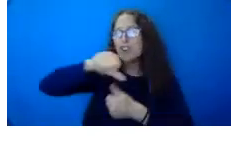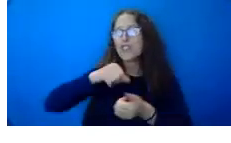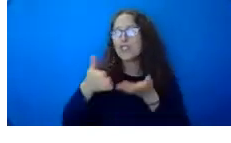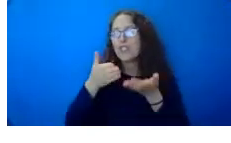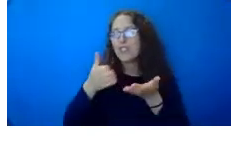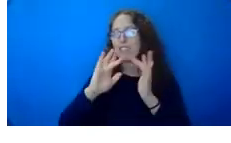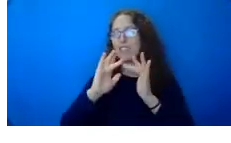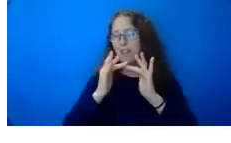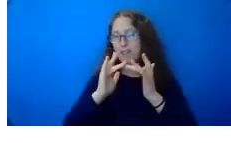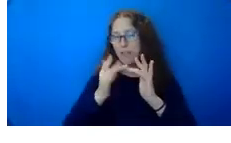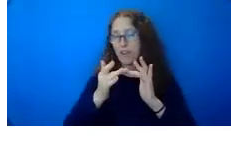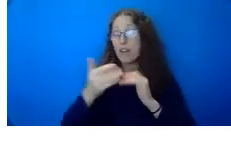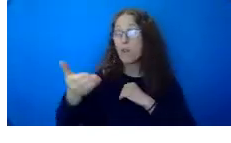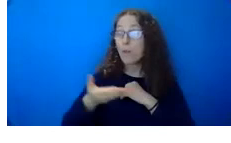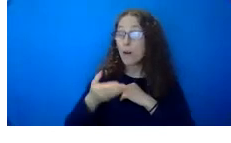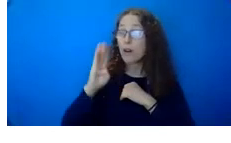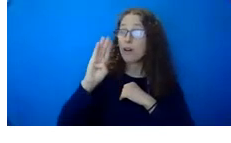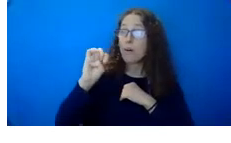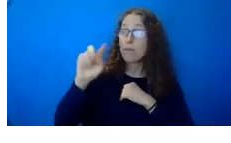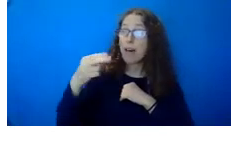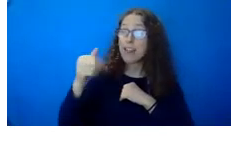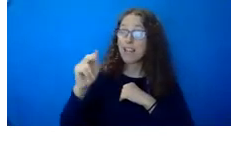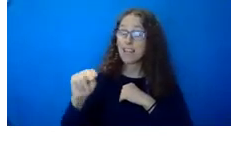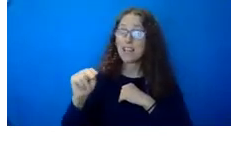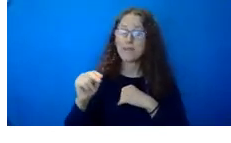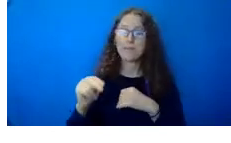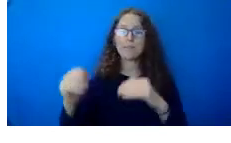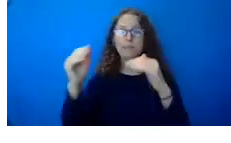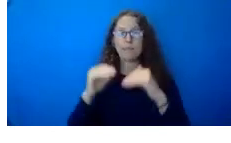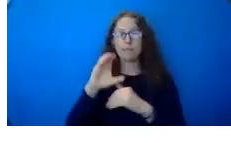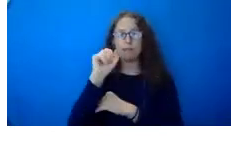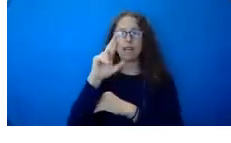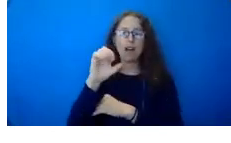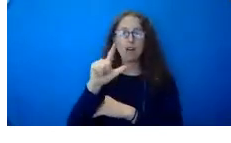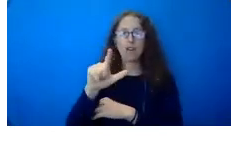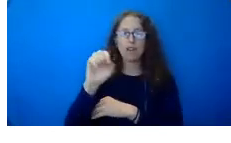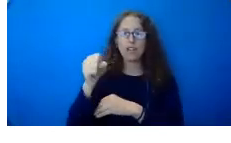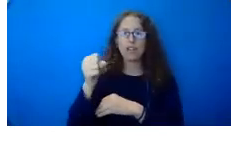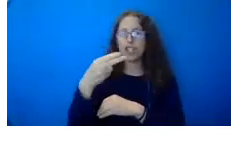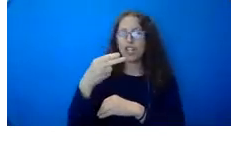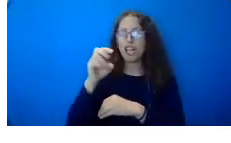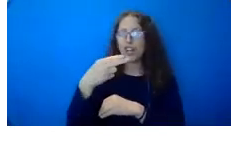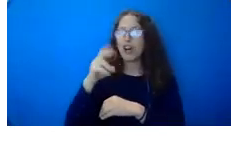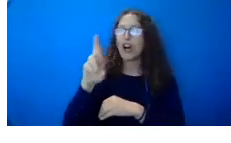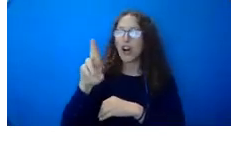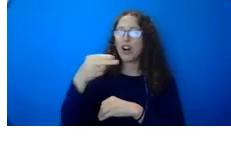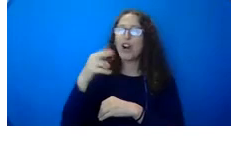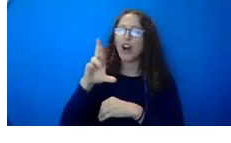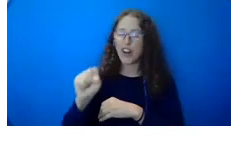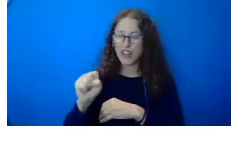BETHAN. » WELL DONE. I AM BETHAN WITH YOUTH AND FAMILY SERVICES AND ALSO REPRESENTING THE SOCIAL